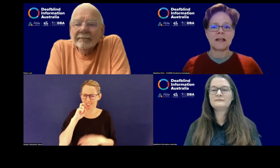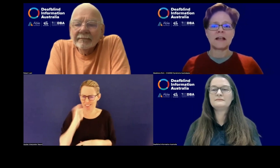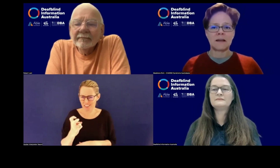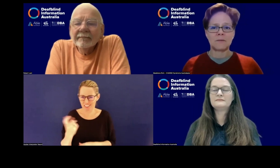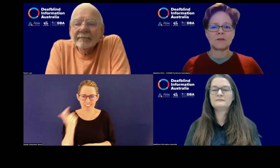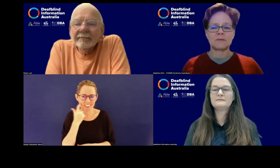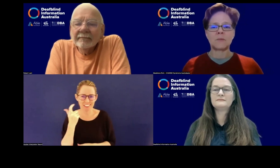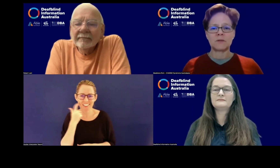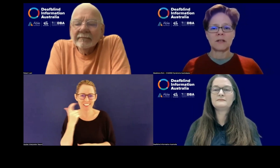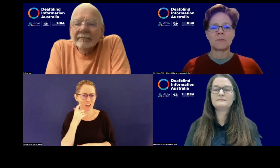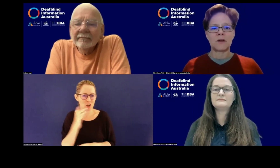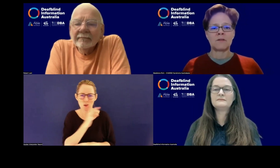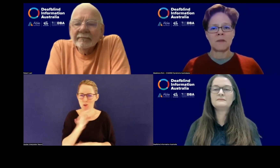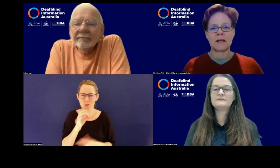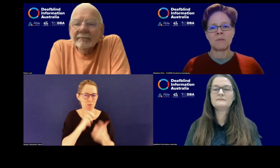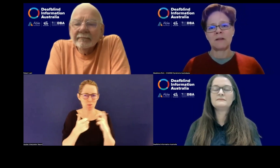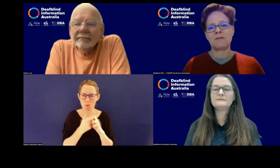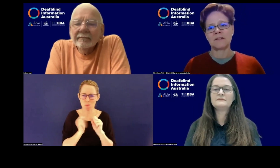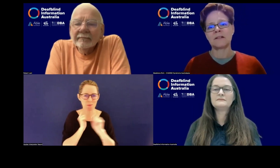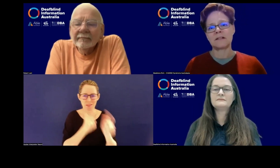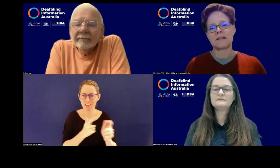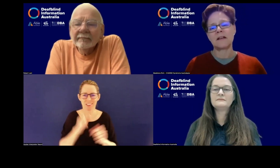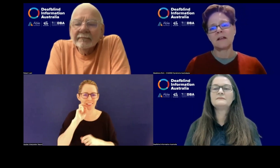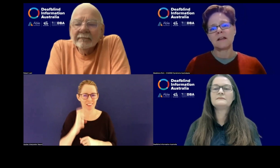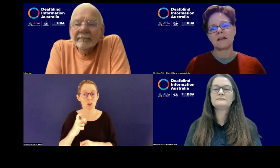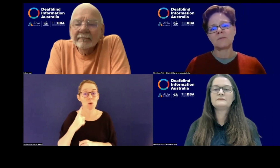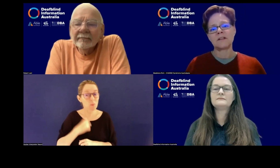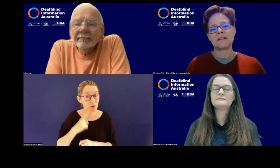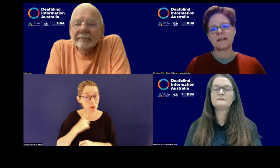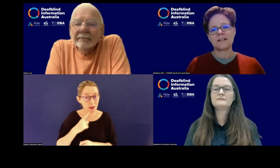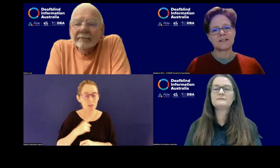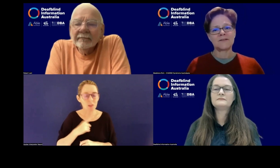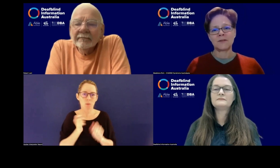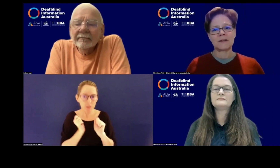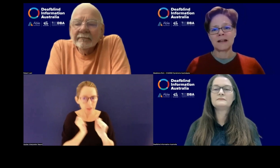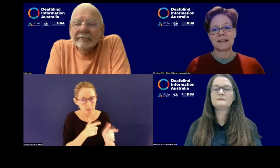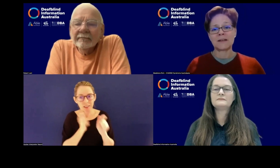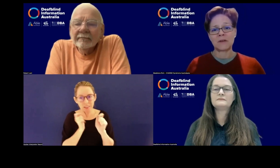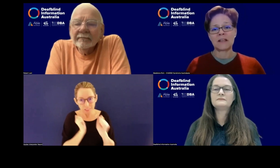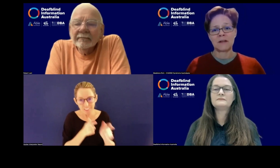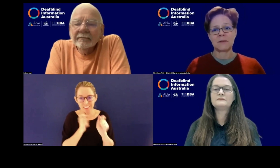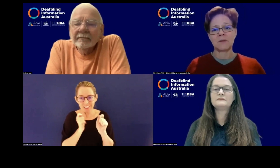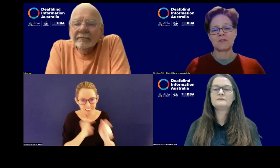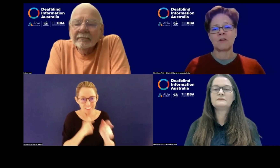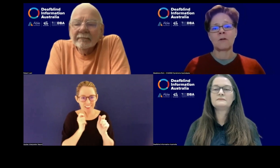and that was built up over many, many visits to the dentist doing nothing but giving him control.